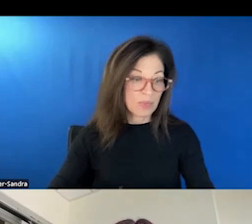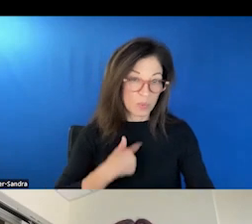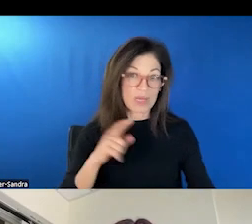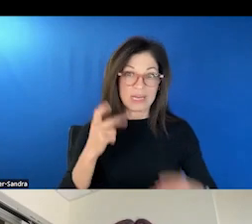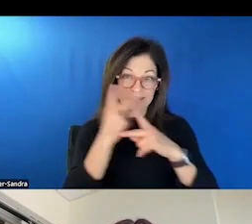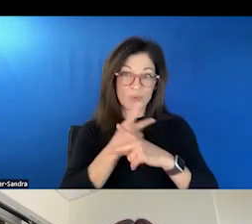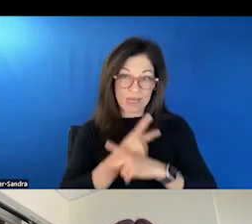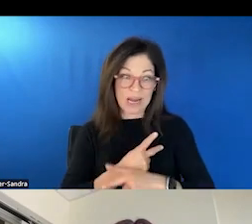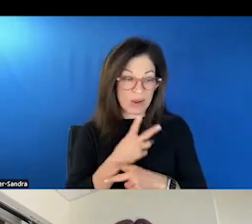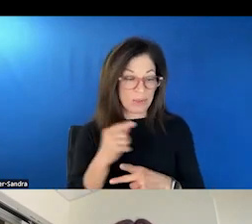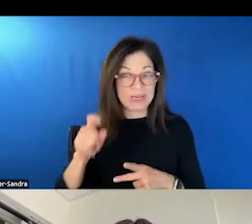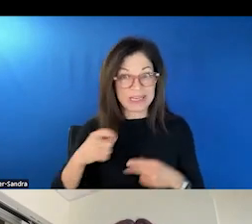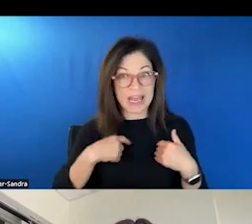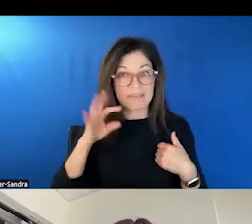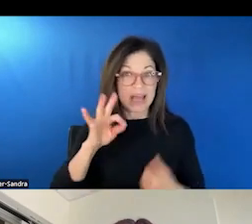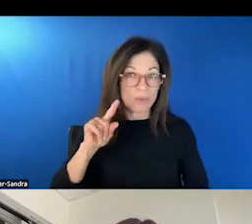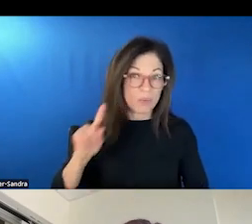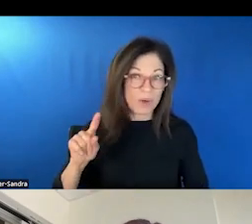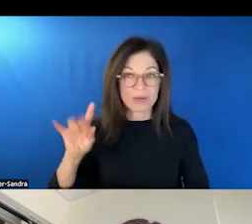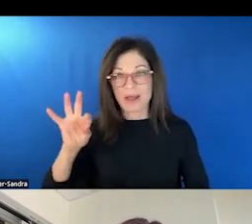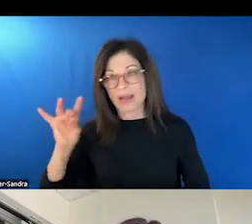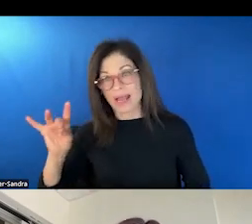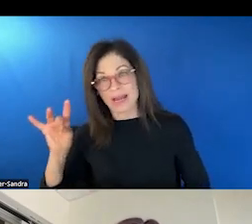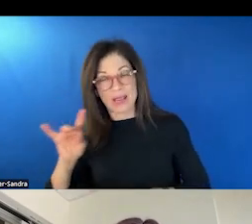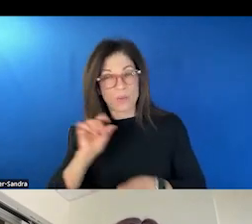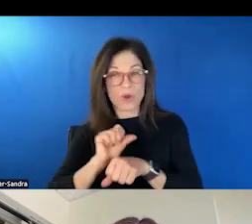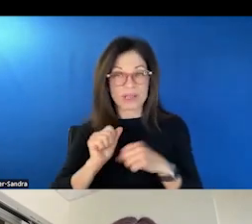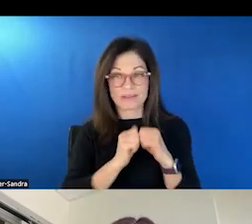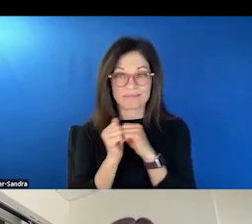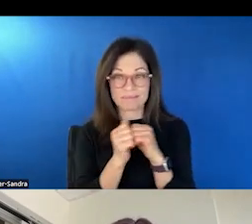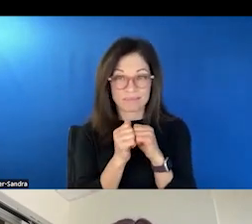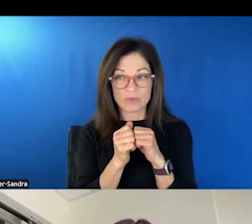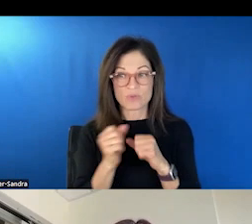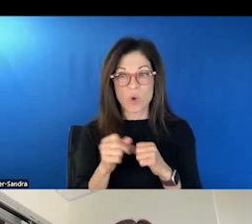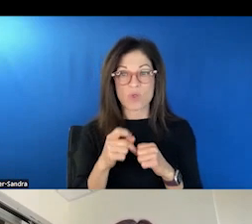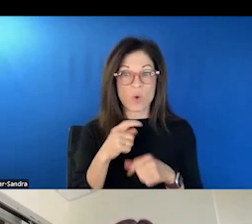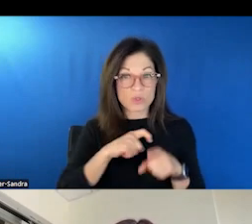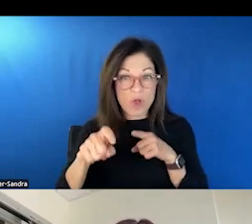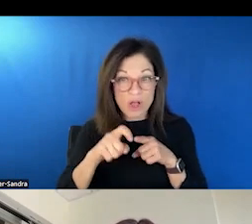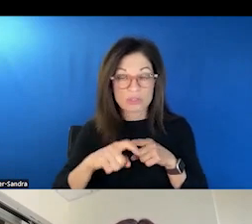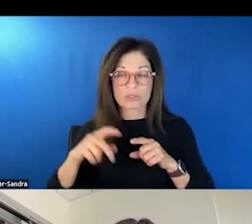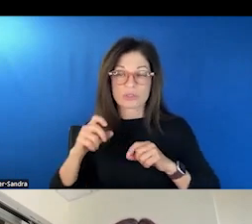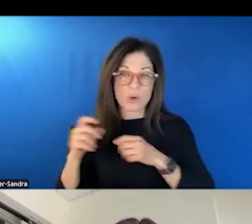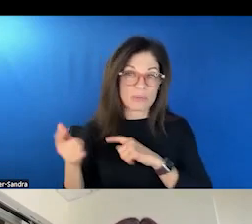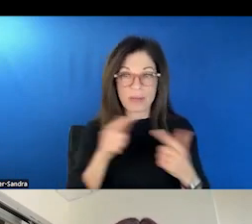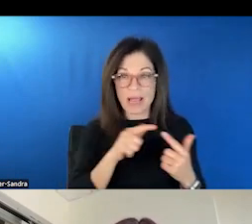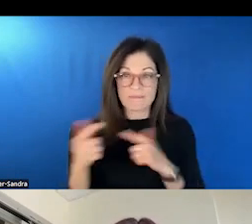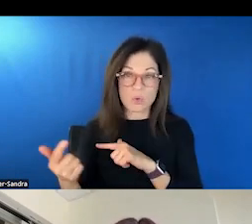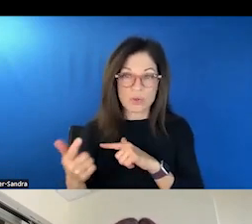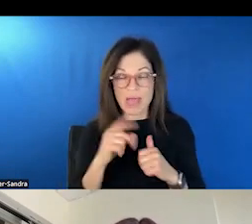WE NEED TO HAVE 911 AND 988 WORKING WITH EACH OTHER SO THOSE CALLS ARE GOING BACK AND FORTH AND THOSE TEAMS CAN BE DISPATCHED.